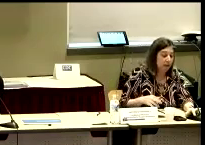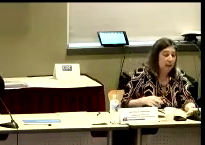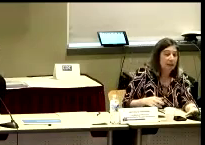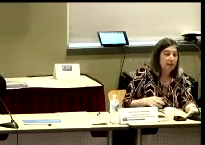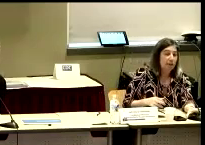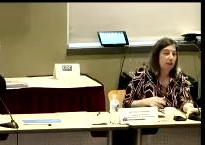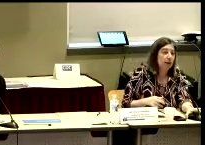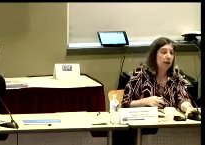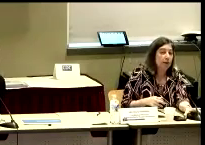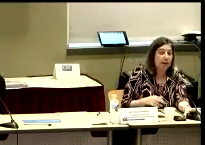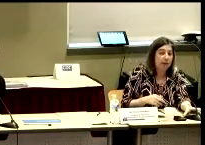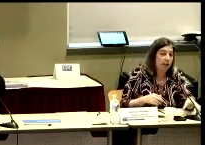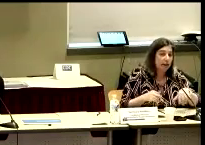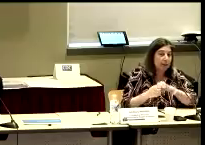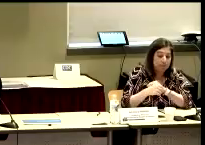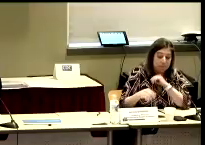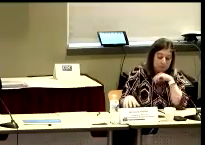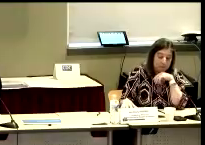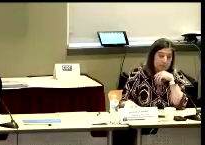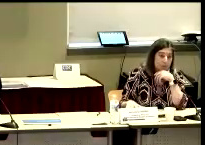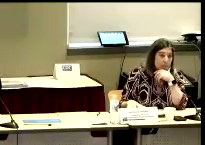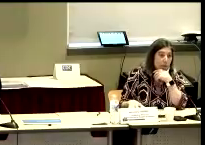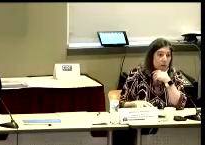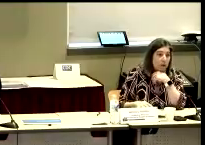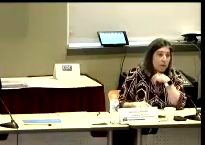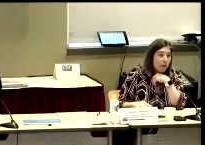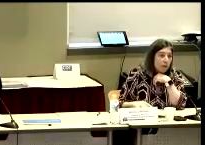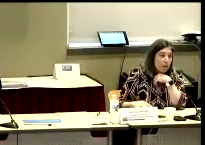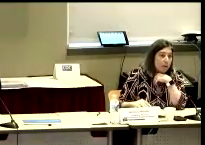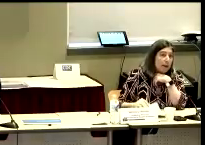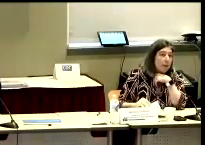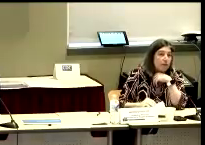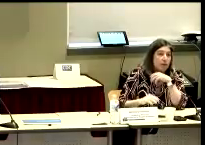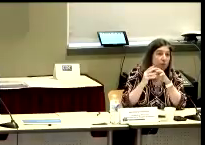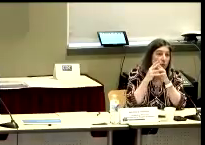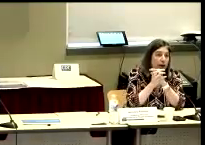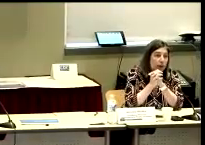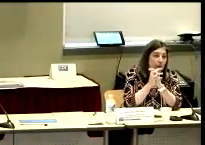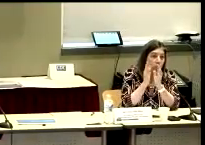Thank you. And if we could go to the next slide. So, as Mandy mentioned this morning, you know,